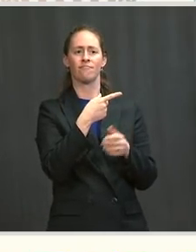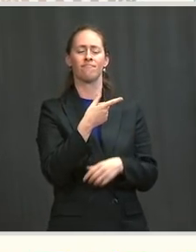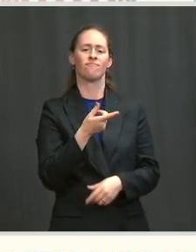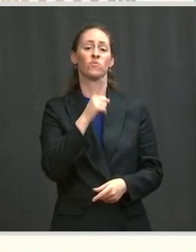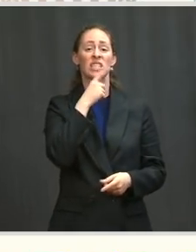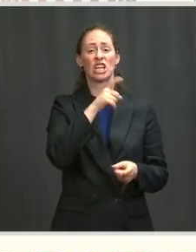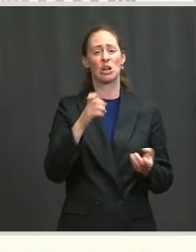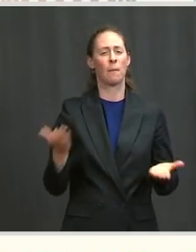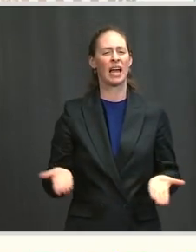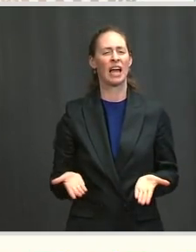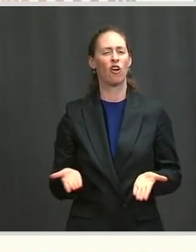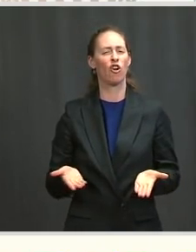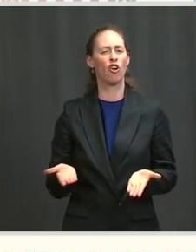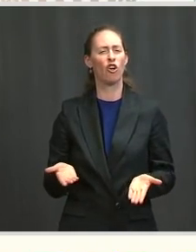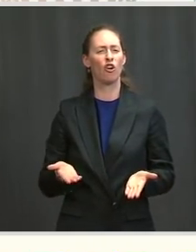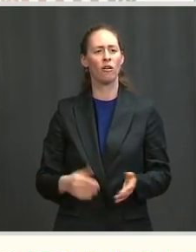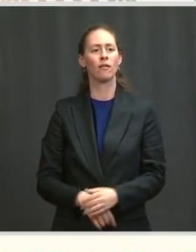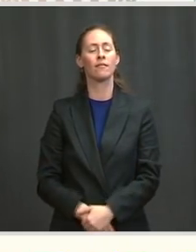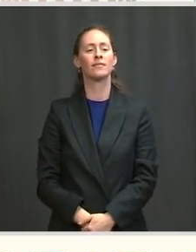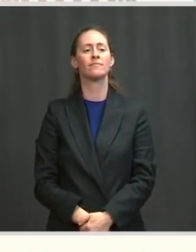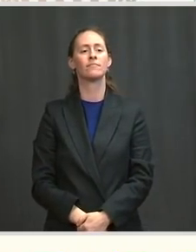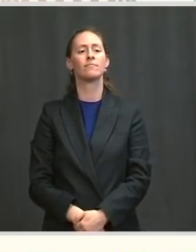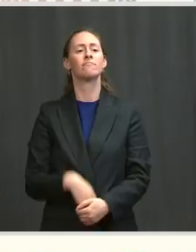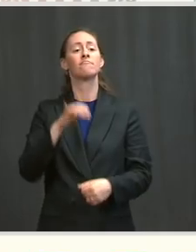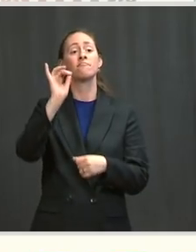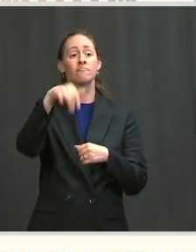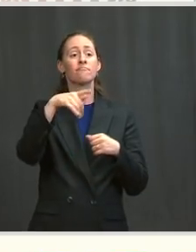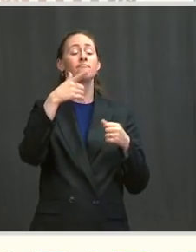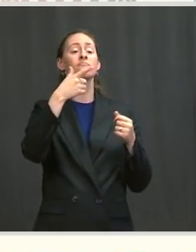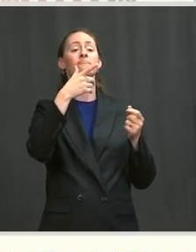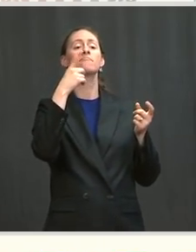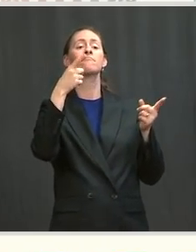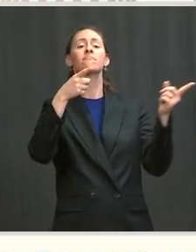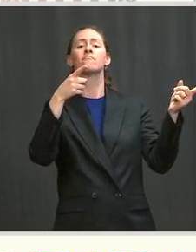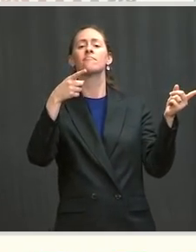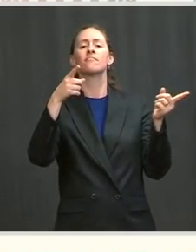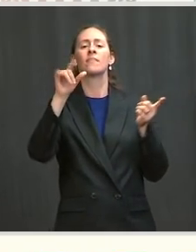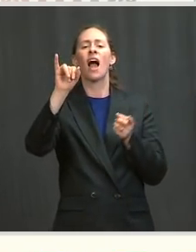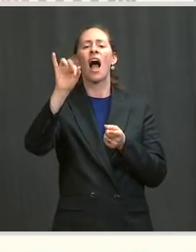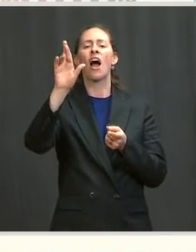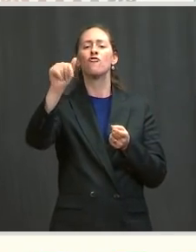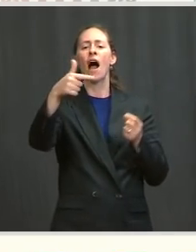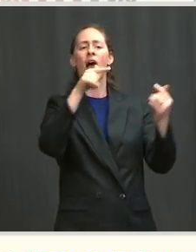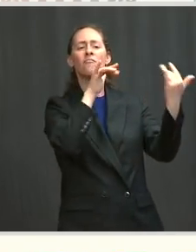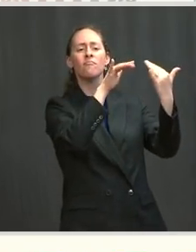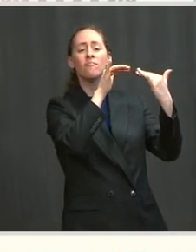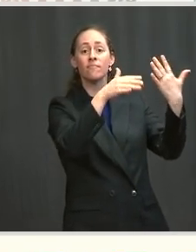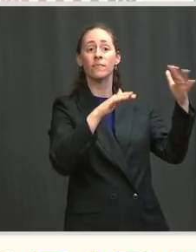came home from war after a year in Iraq and, before that, six months in Kosovo.